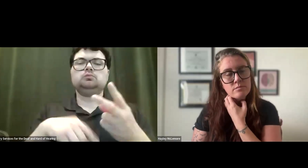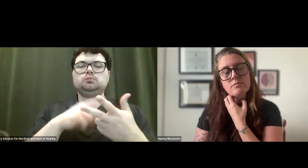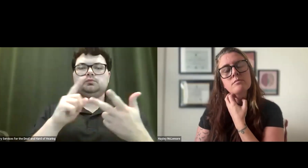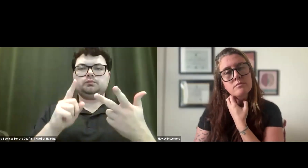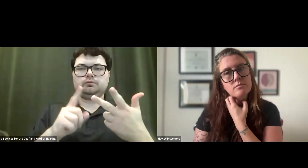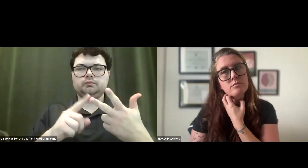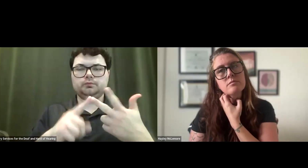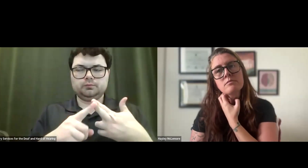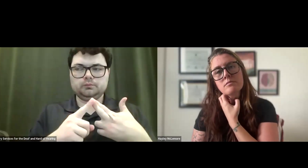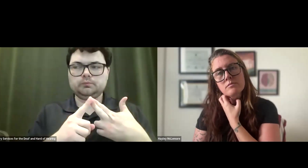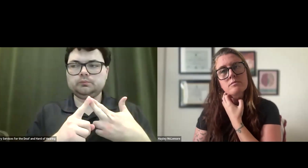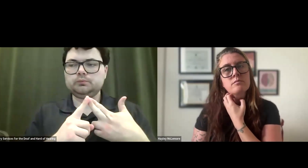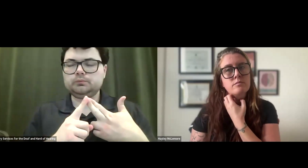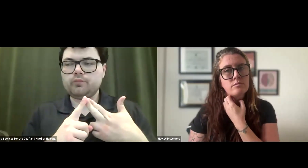We have some announcements before Hayley presents.